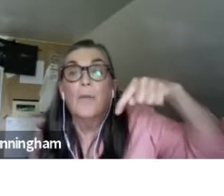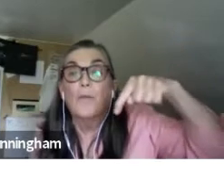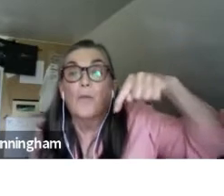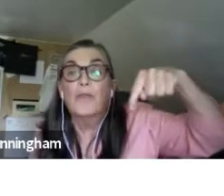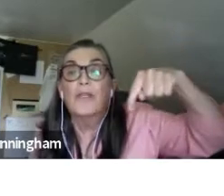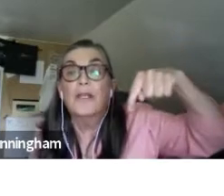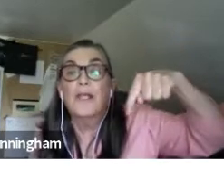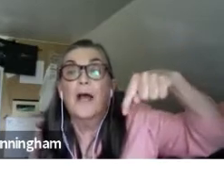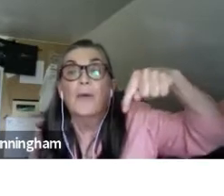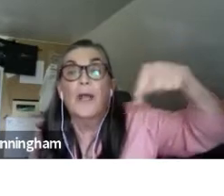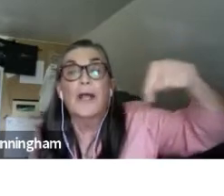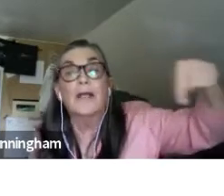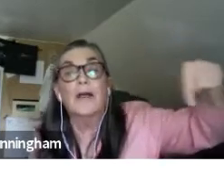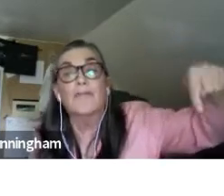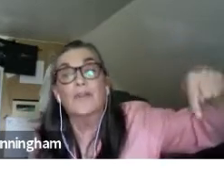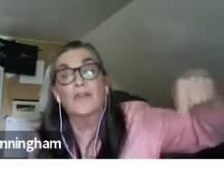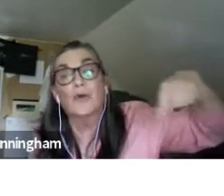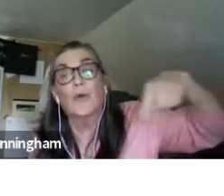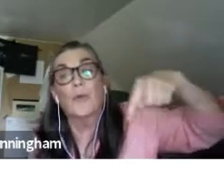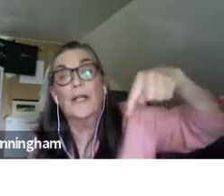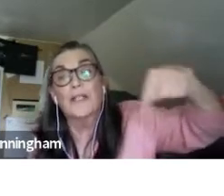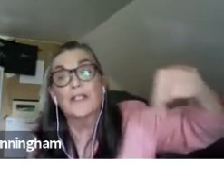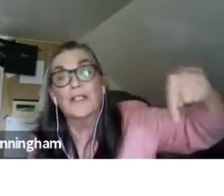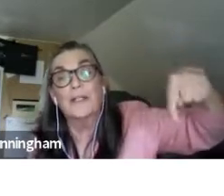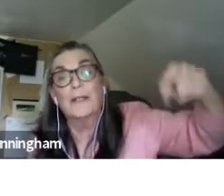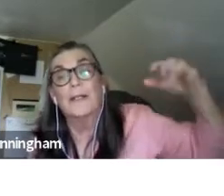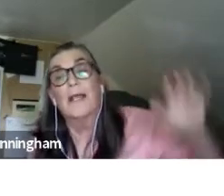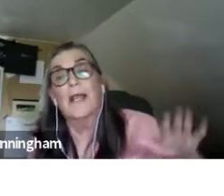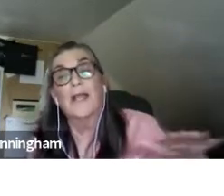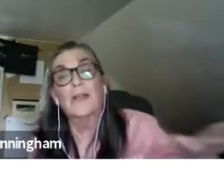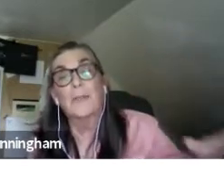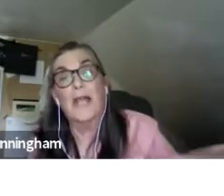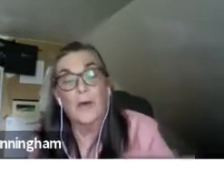with the outline of the circle raised and the background